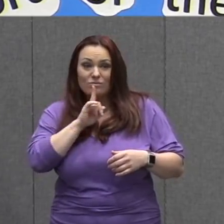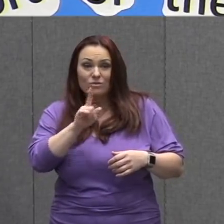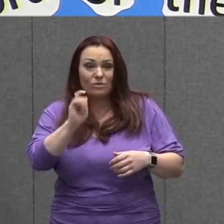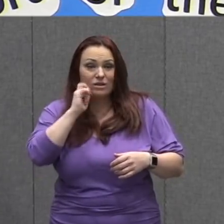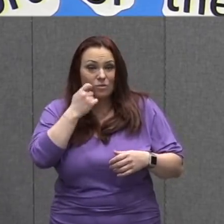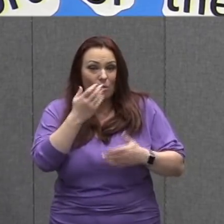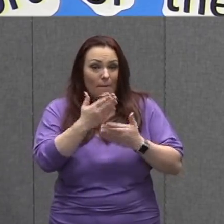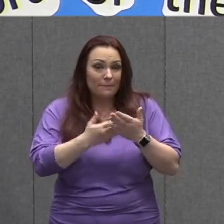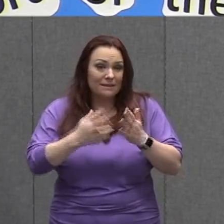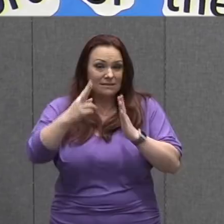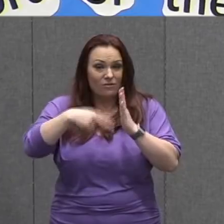that you're gonna do together.